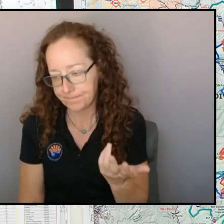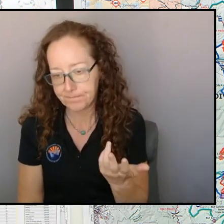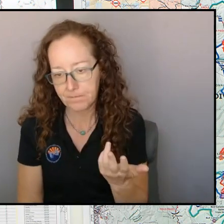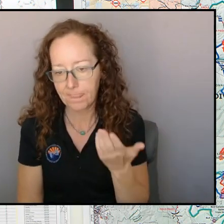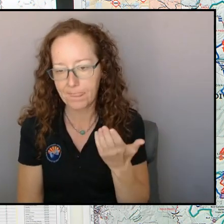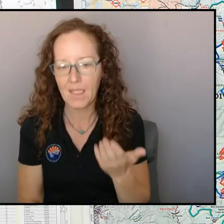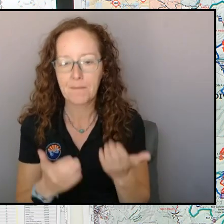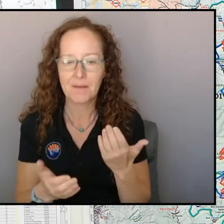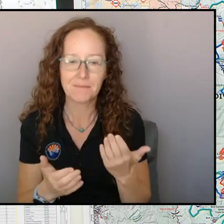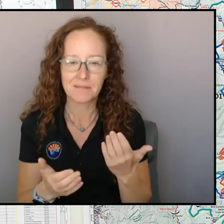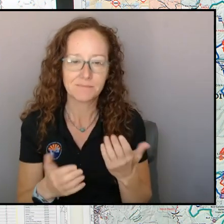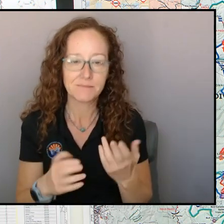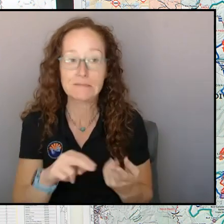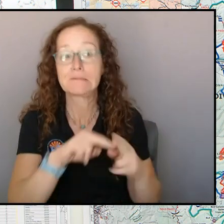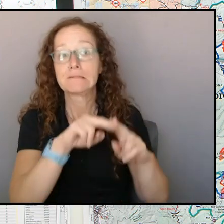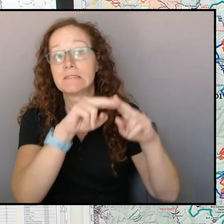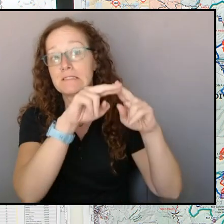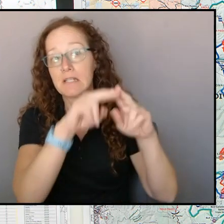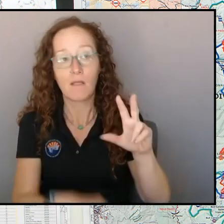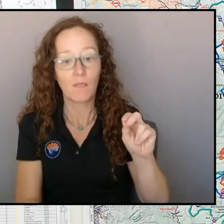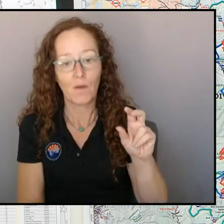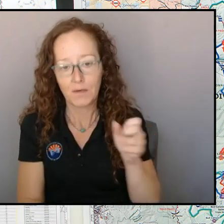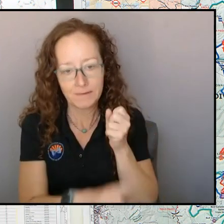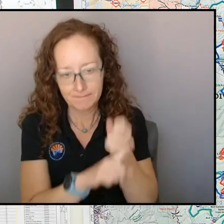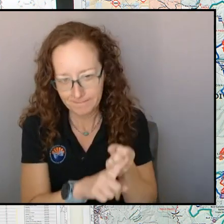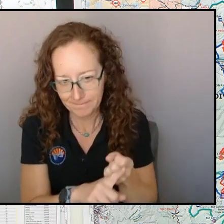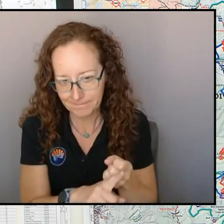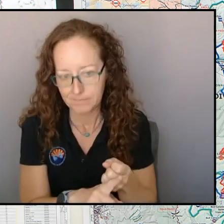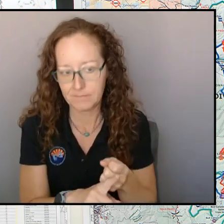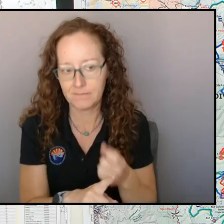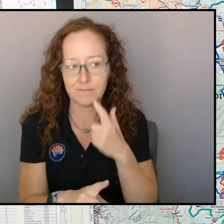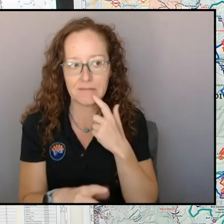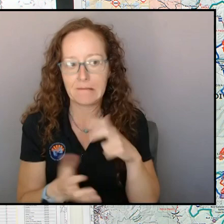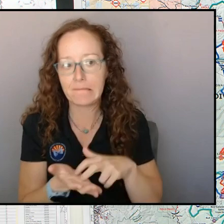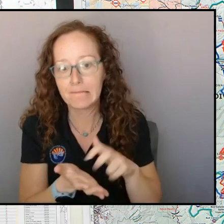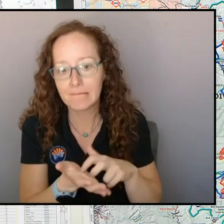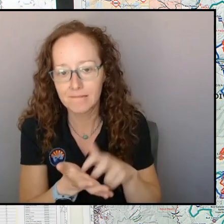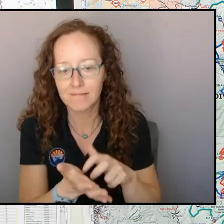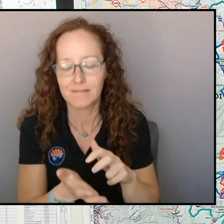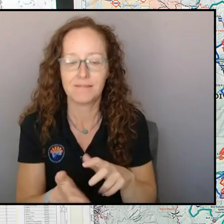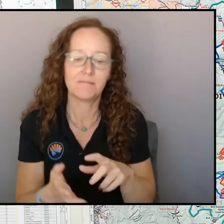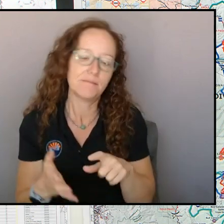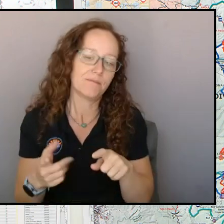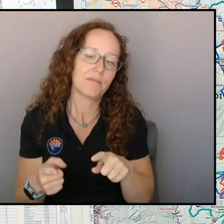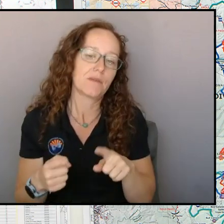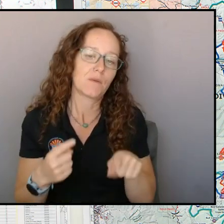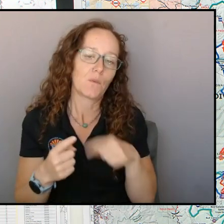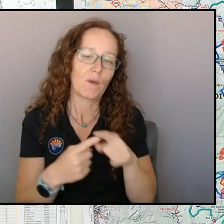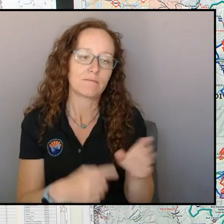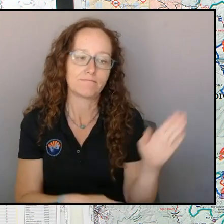and try to get up to 30 especially when we get into that peak heating of the day. The caveat though, we might see